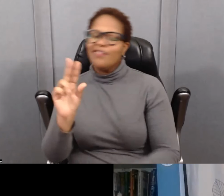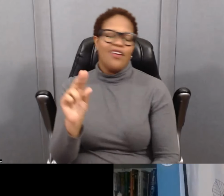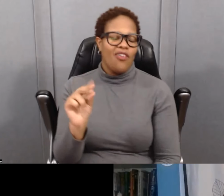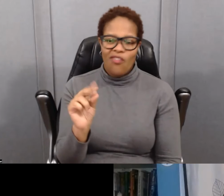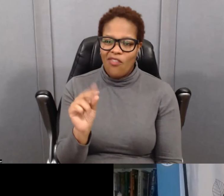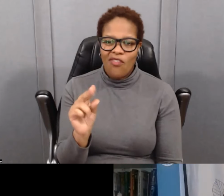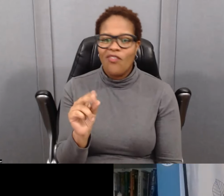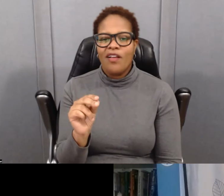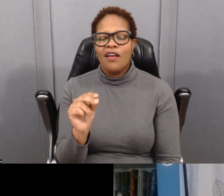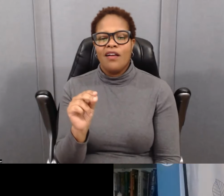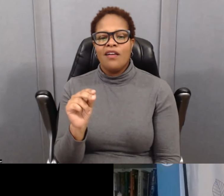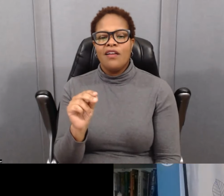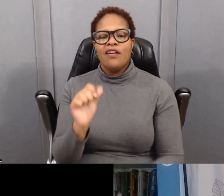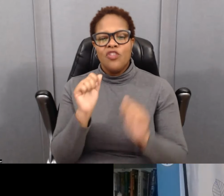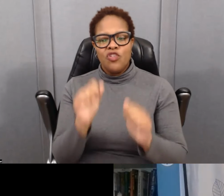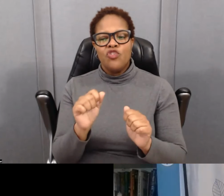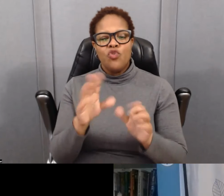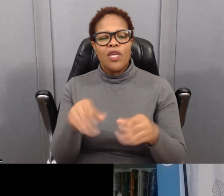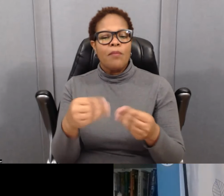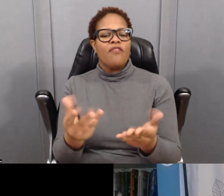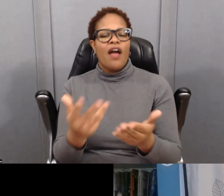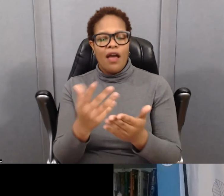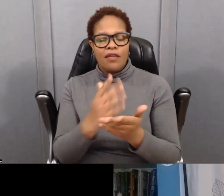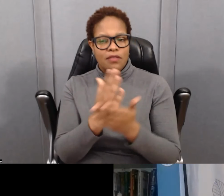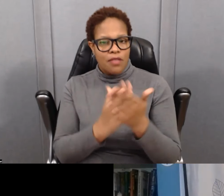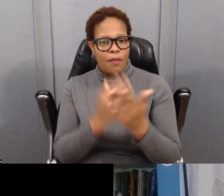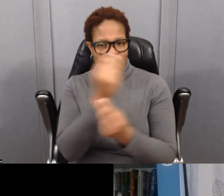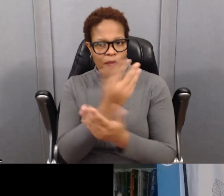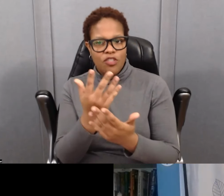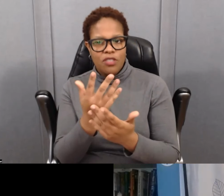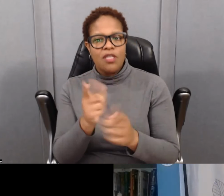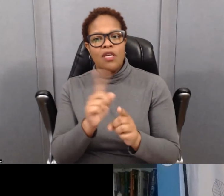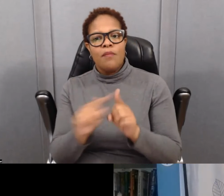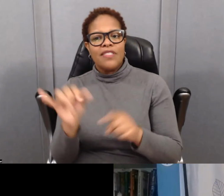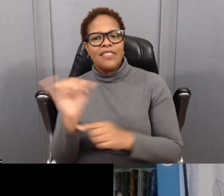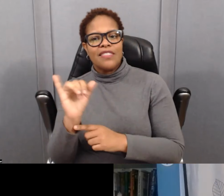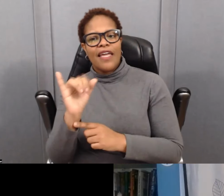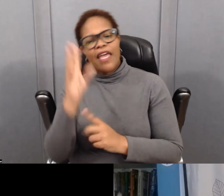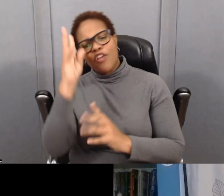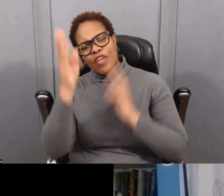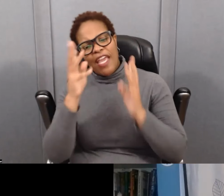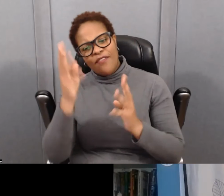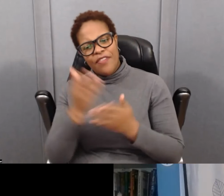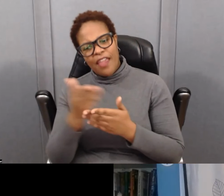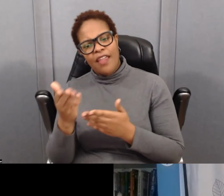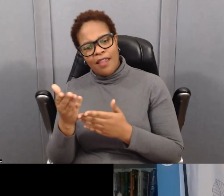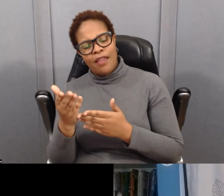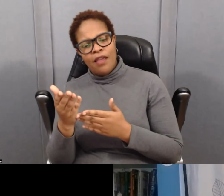You can give certain information, but it's like this creative thing, it's about the vibe of the picture,